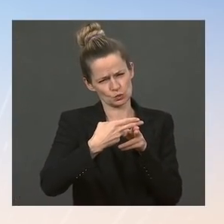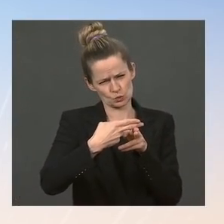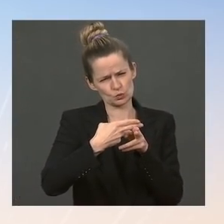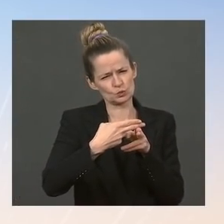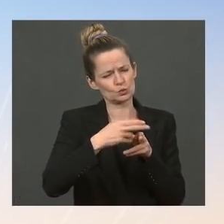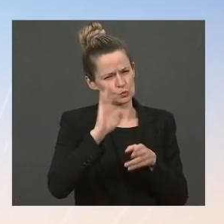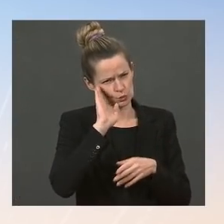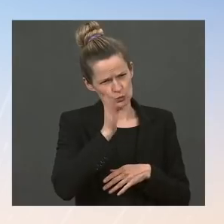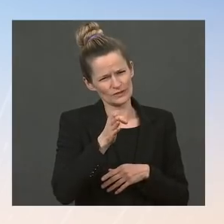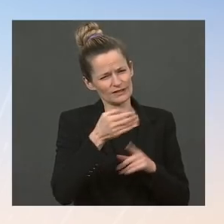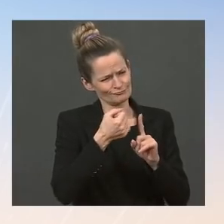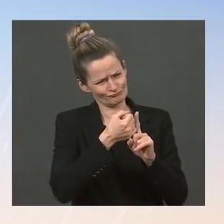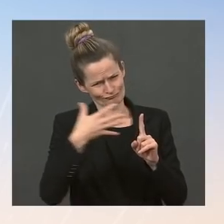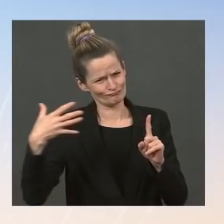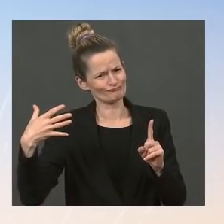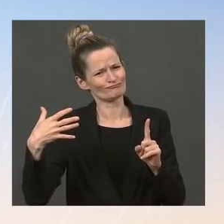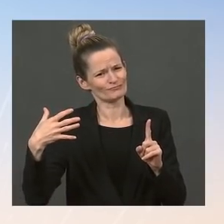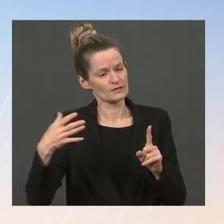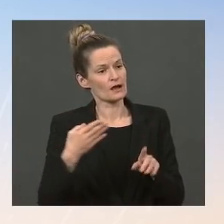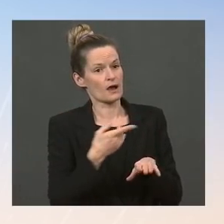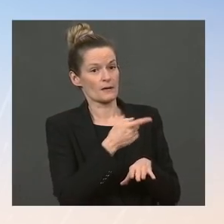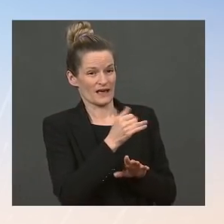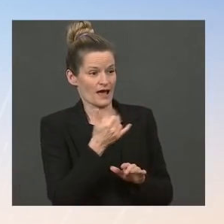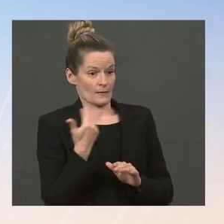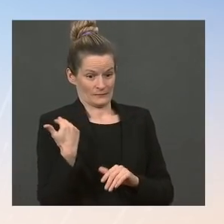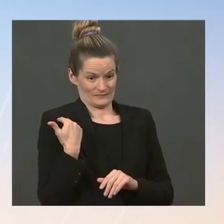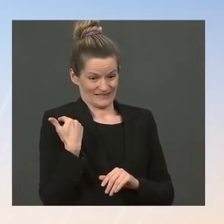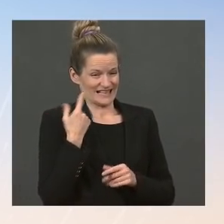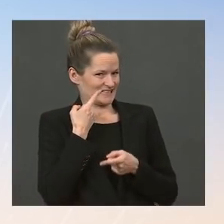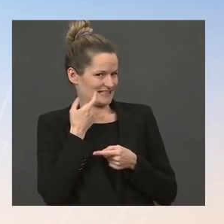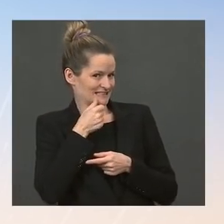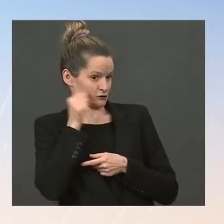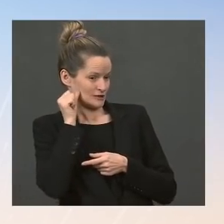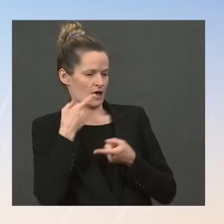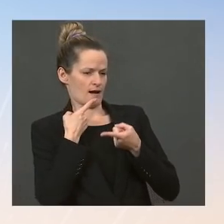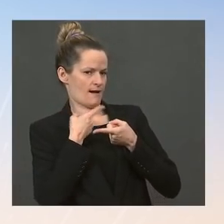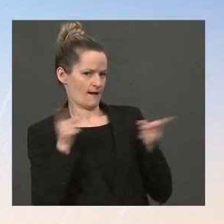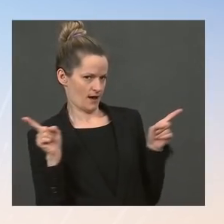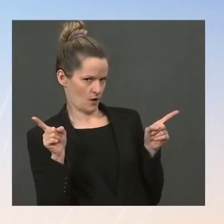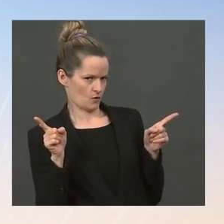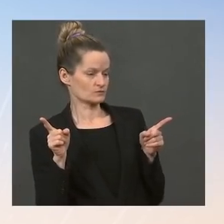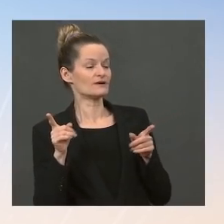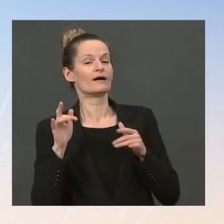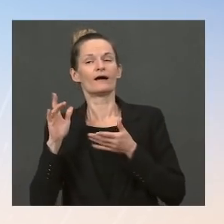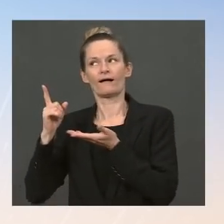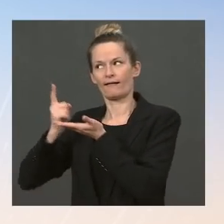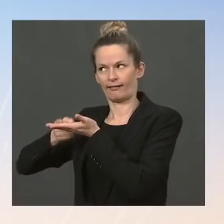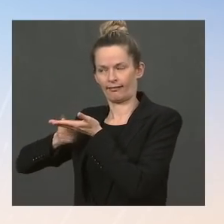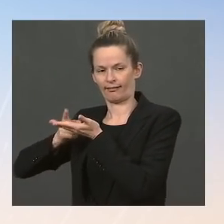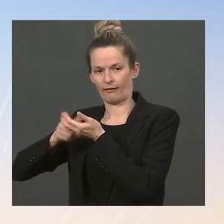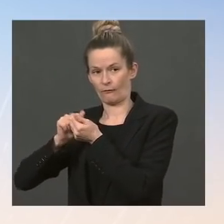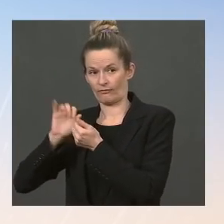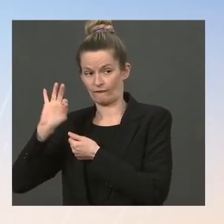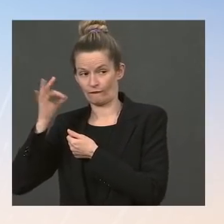in advance of this announcement, with leaders in France about -- about this purchase. The Press: They were told it was coming?